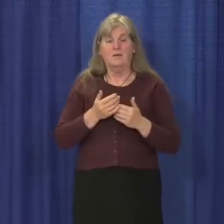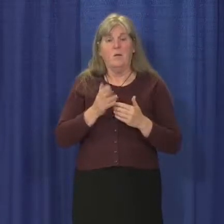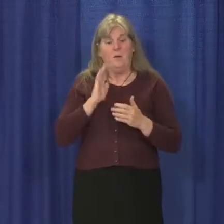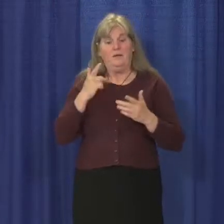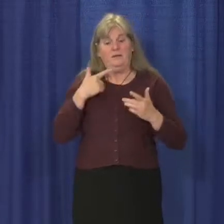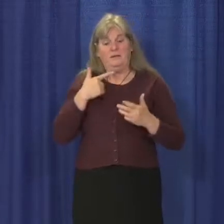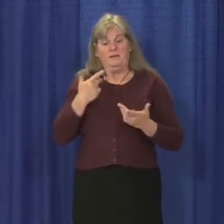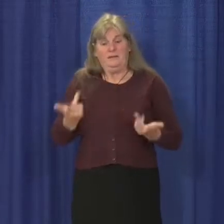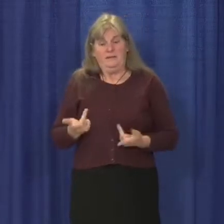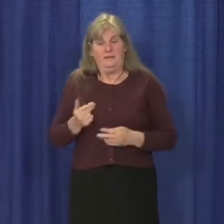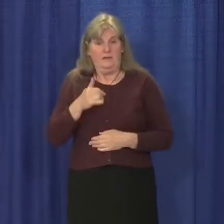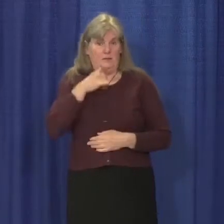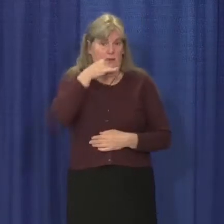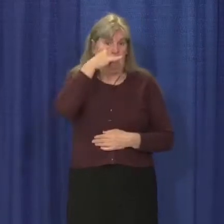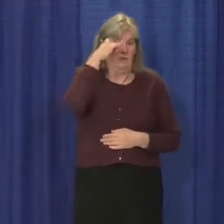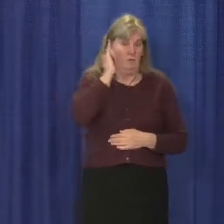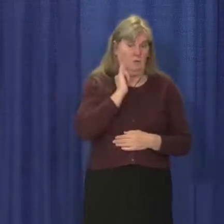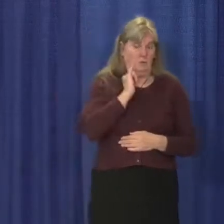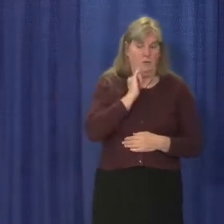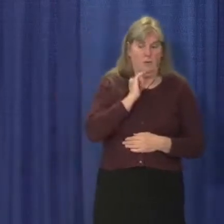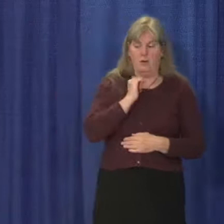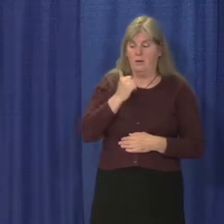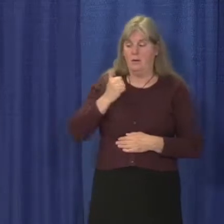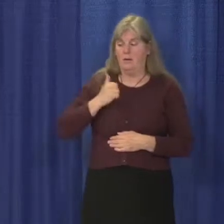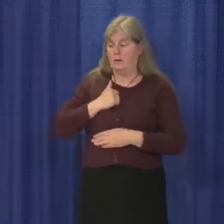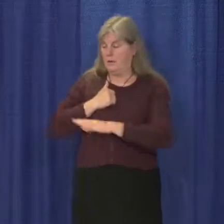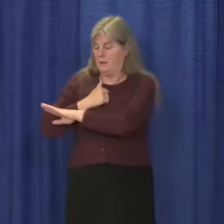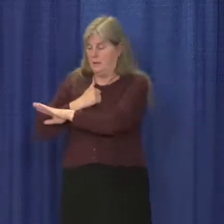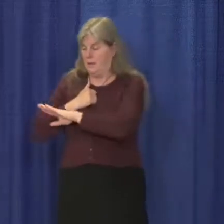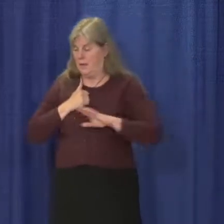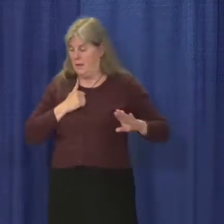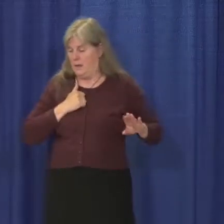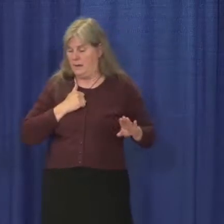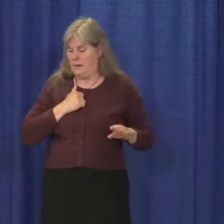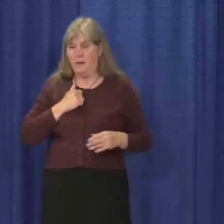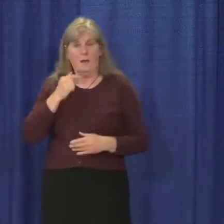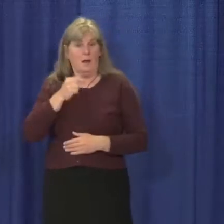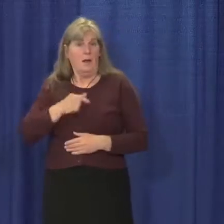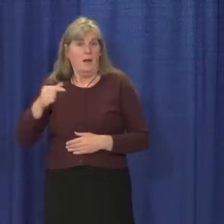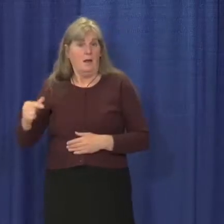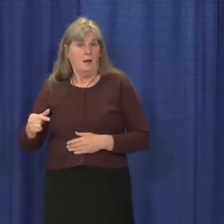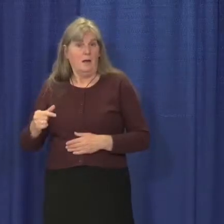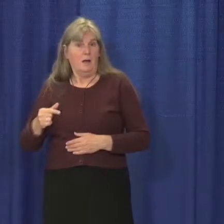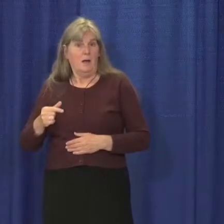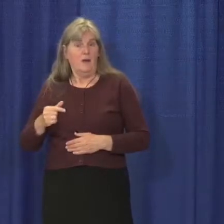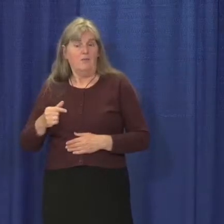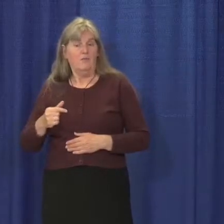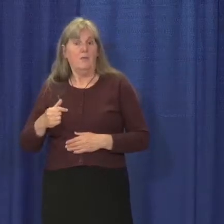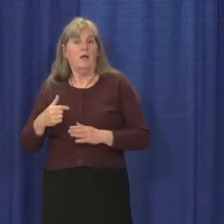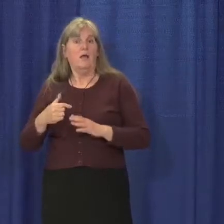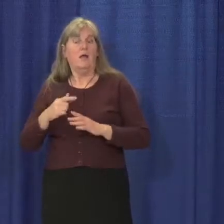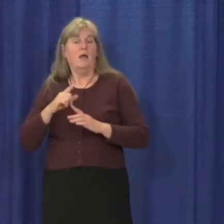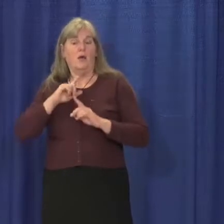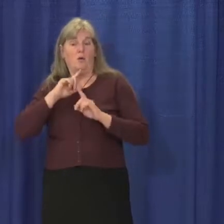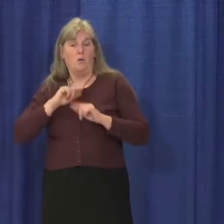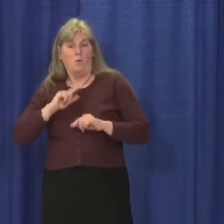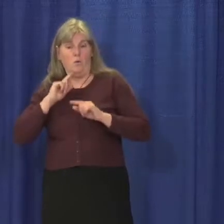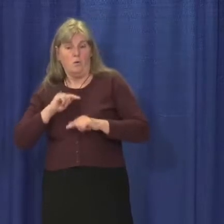across Canada and internationally is a shift from government regulations and restrictions and enforcement in